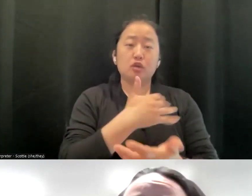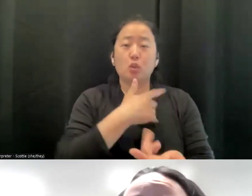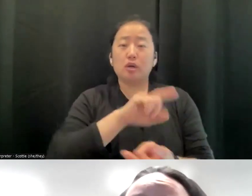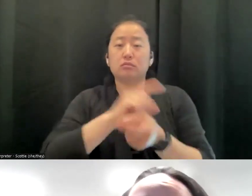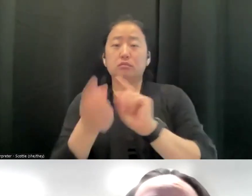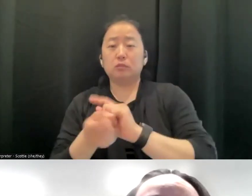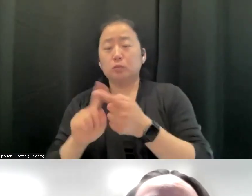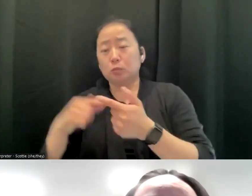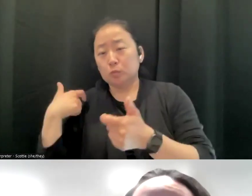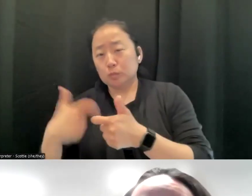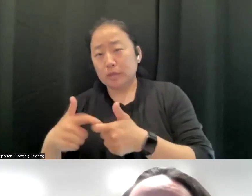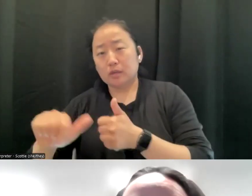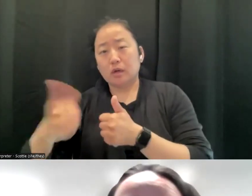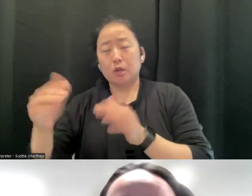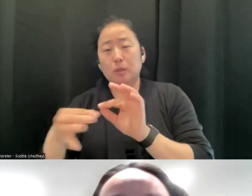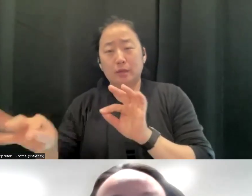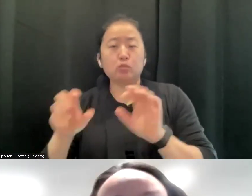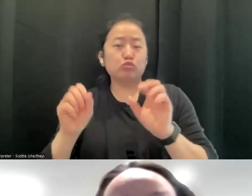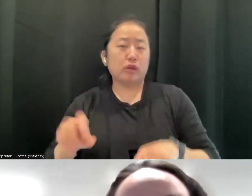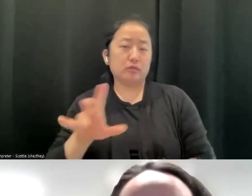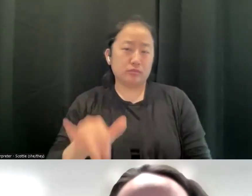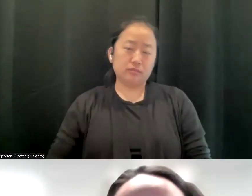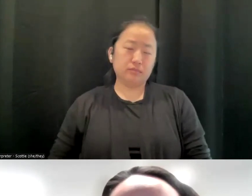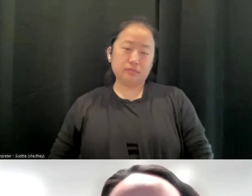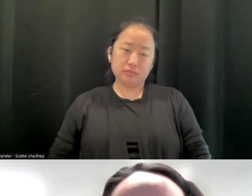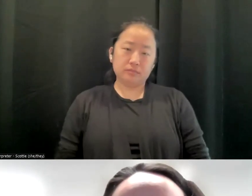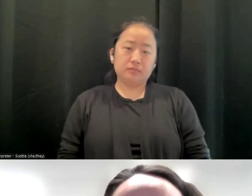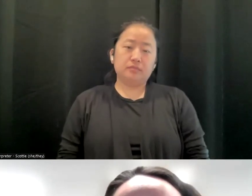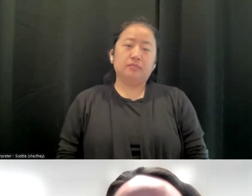to whatever language, you can do that too. >> Martha: You are so right, Melinda,